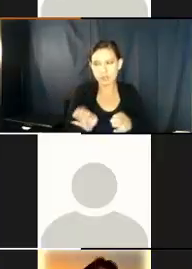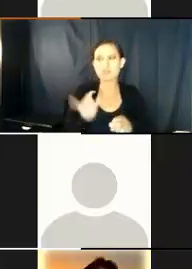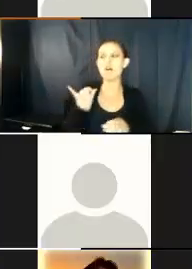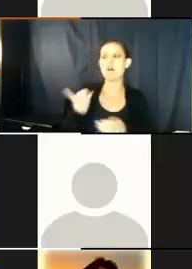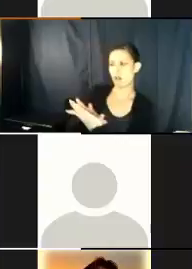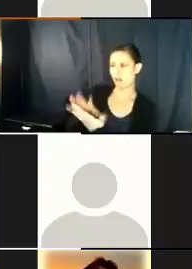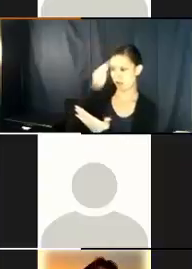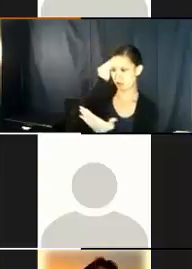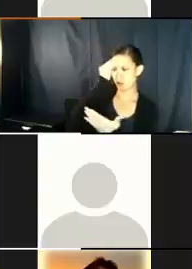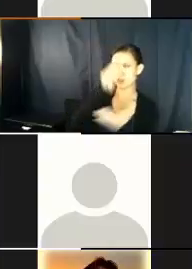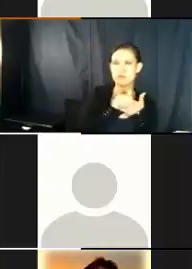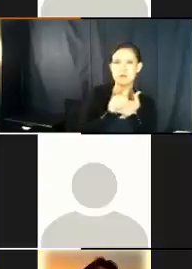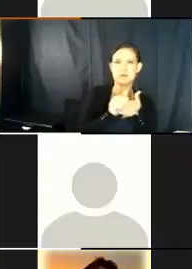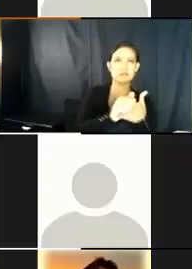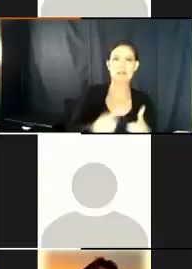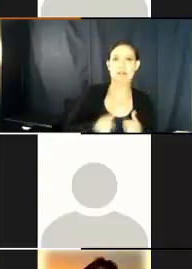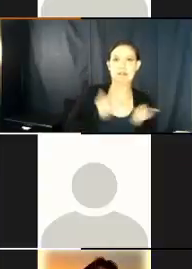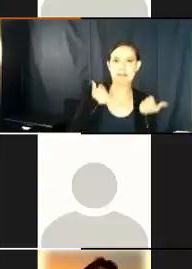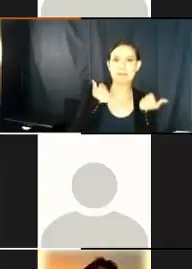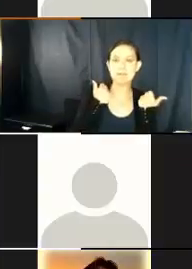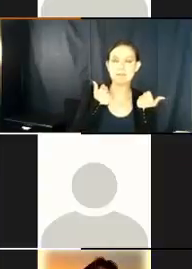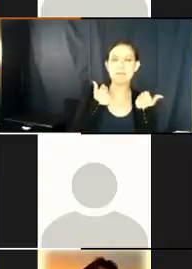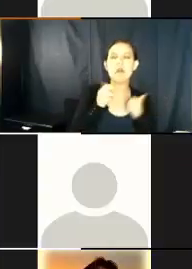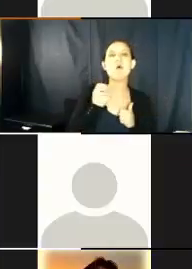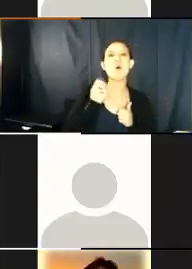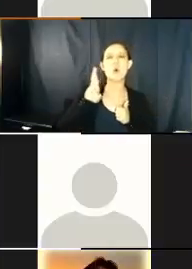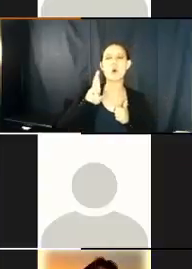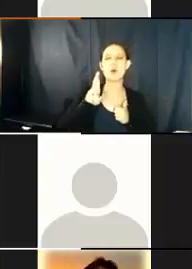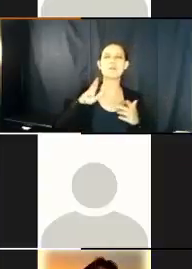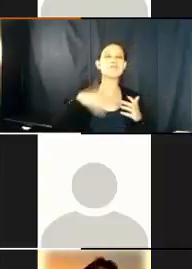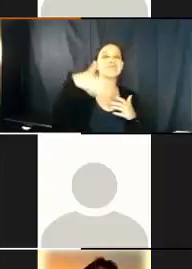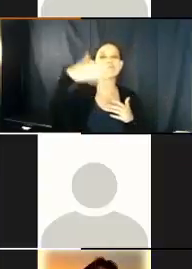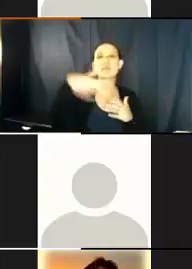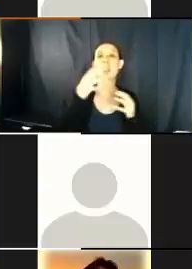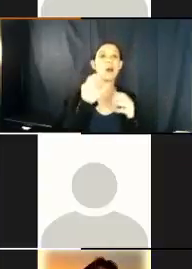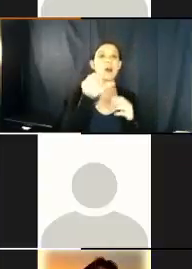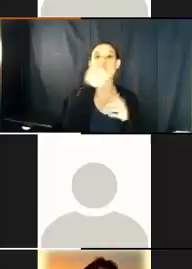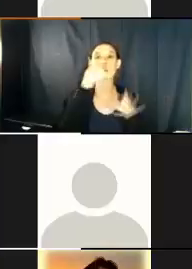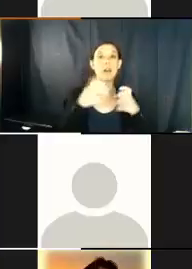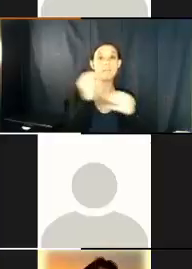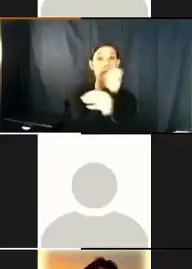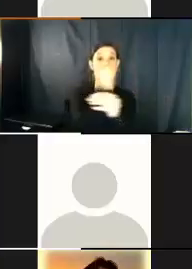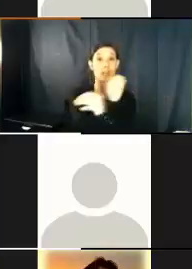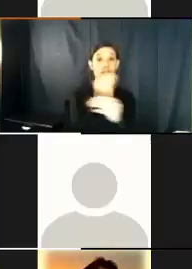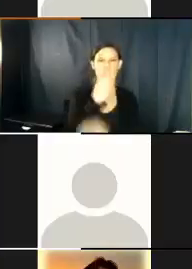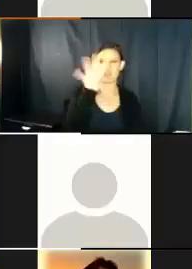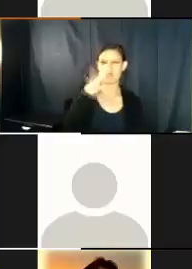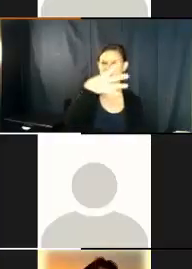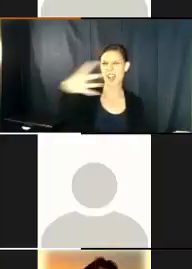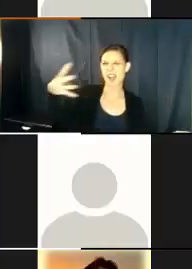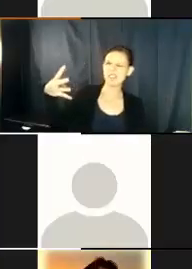or what does this graph mean in math that my teacher is making me learn, and how does